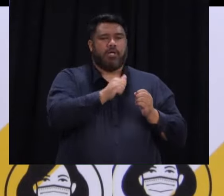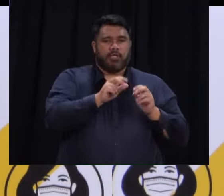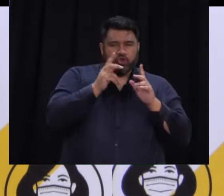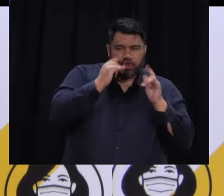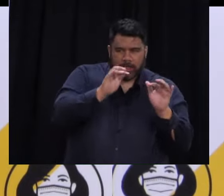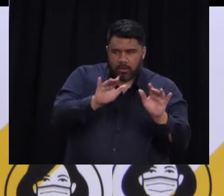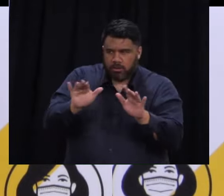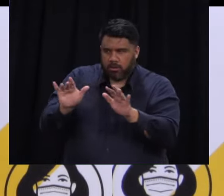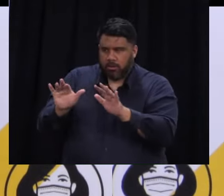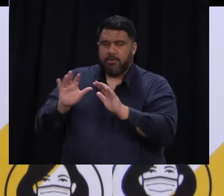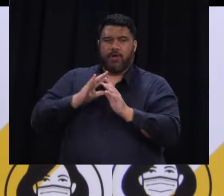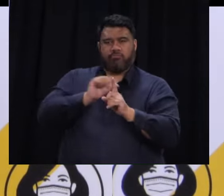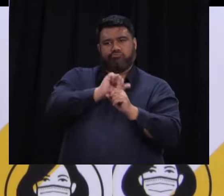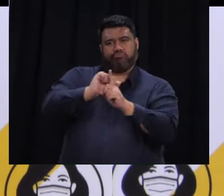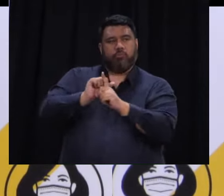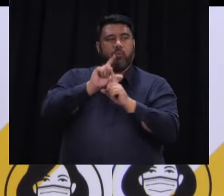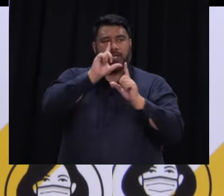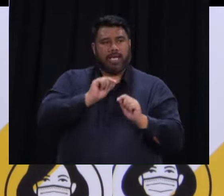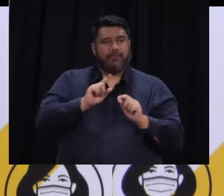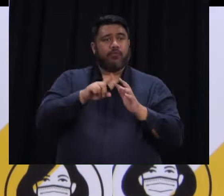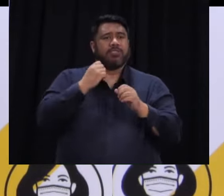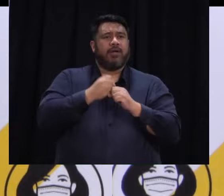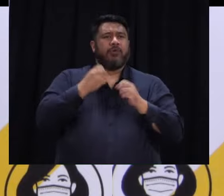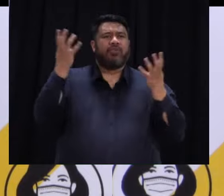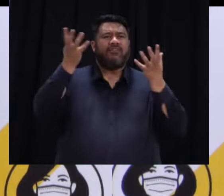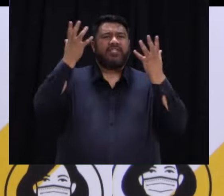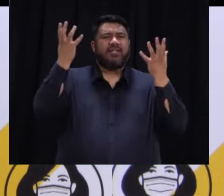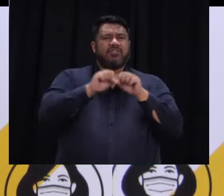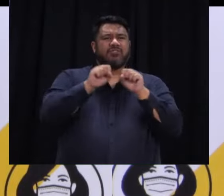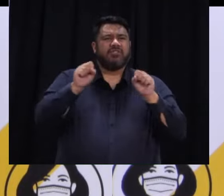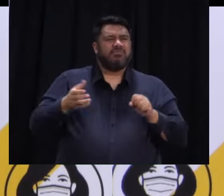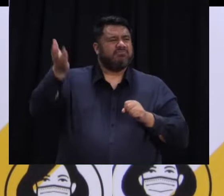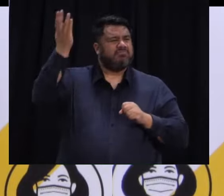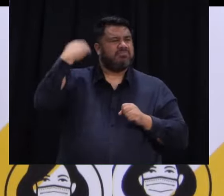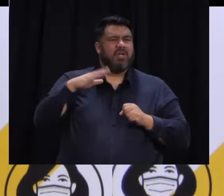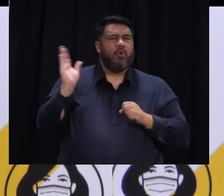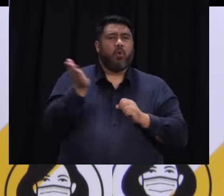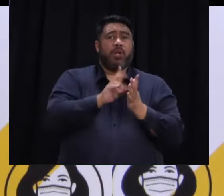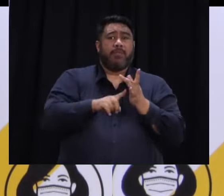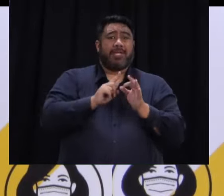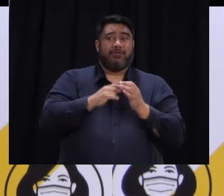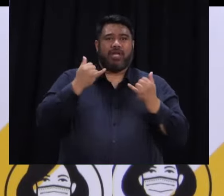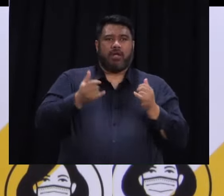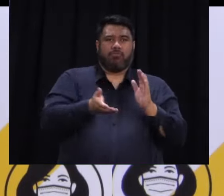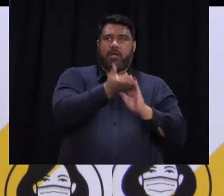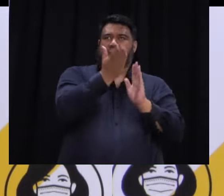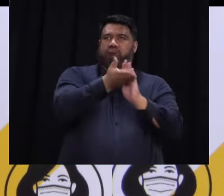the way through. Bear in mind, whenever there has been an issue we have taken another